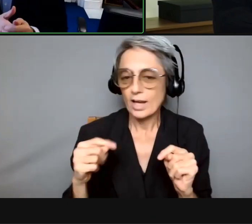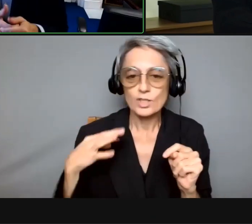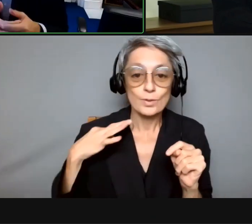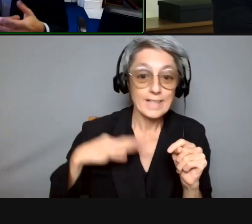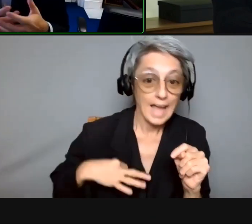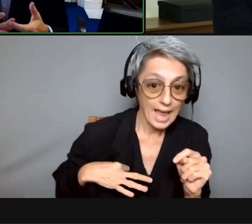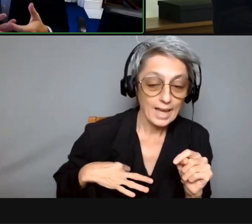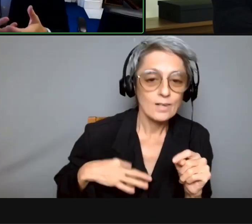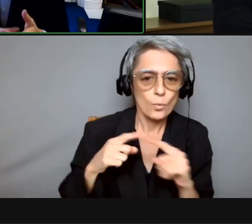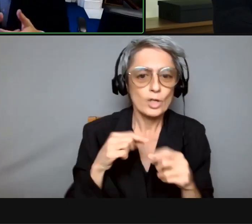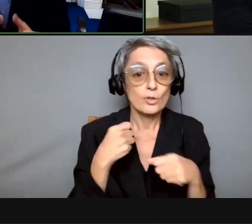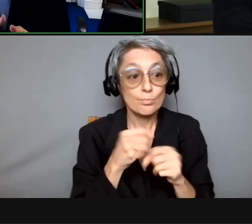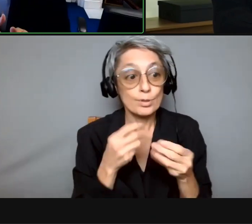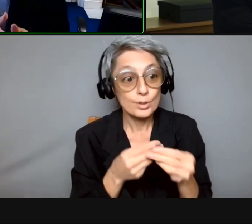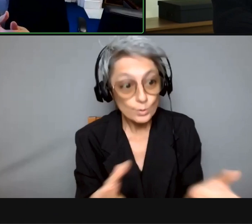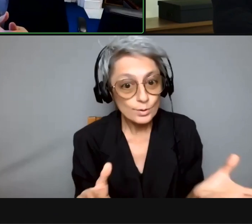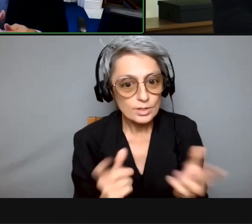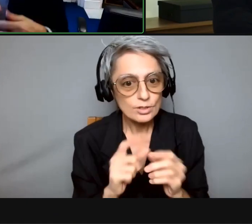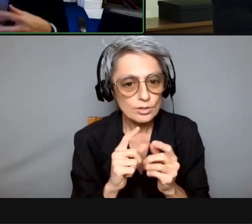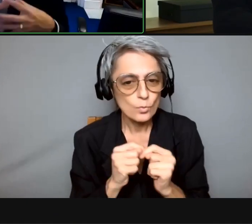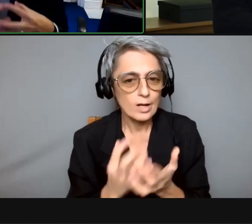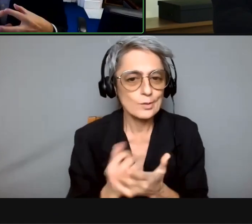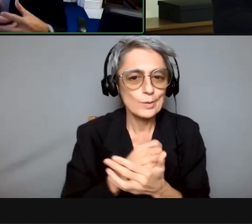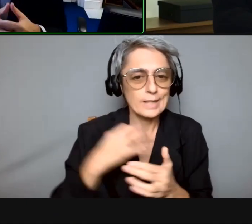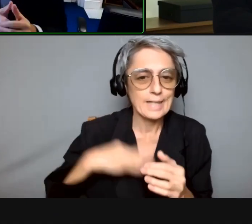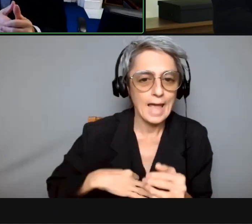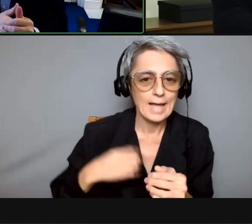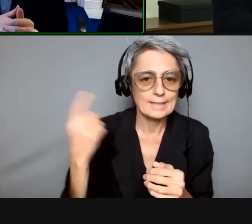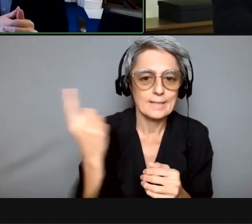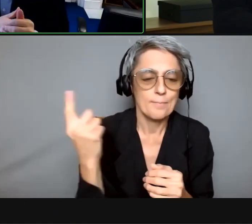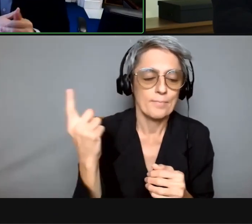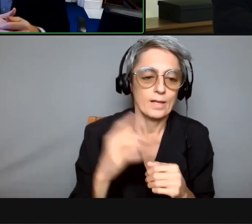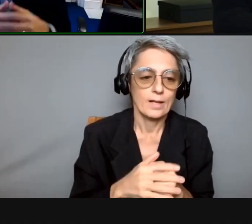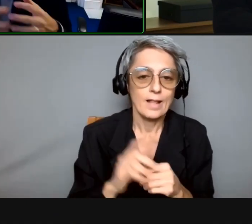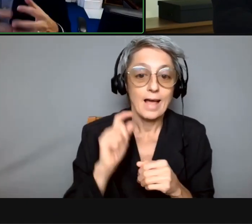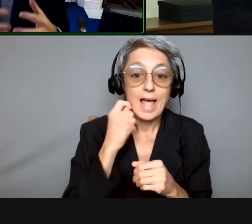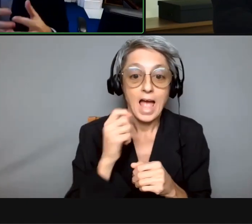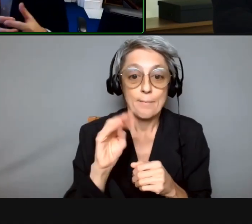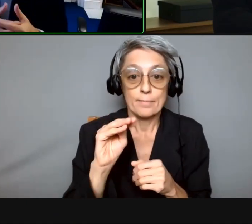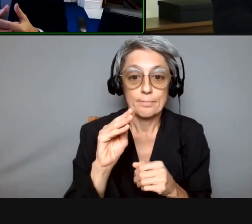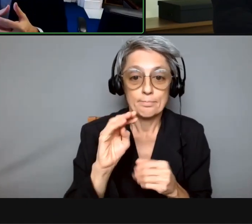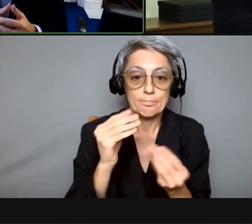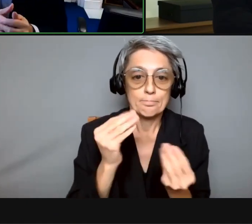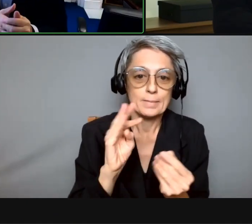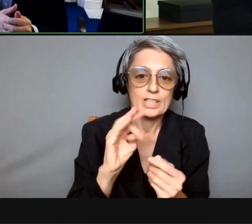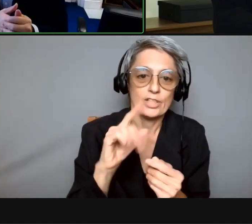And I noted that there is Apple's material efficiency work is supporting that 2030 goal